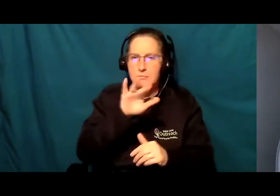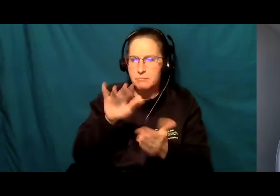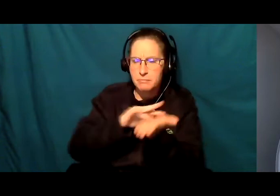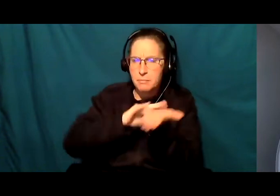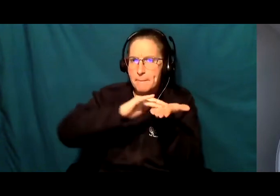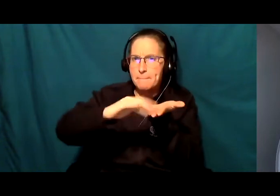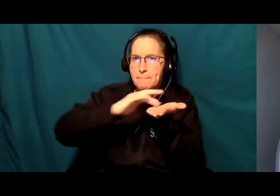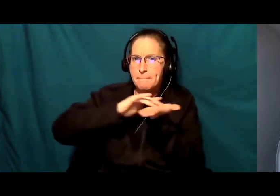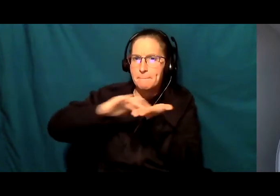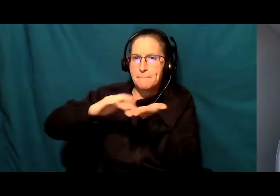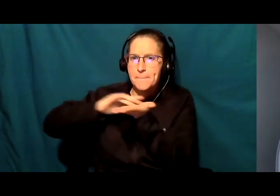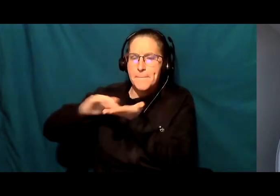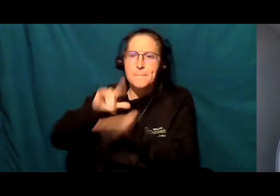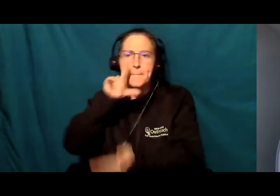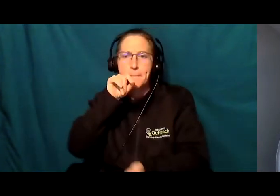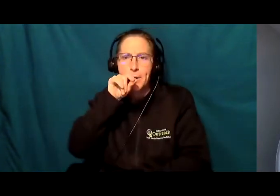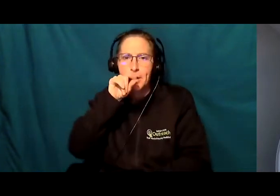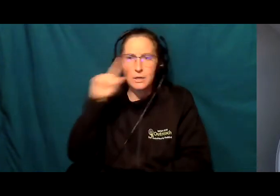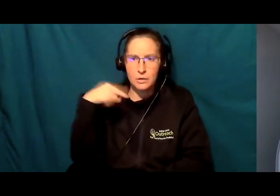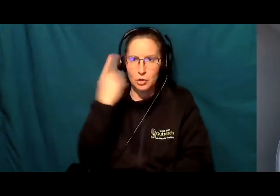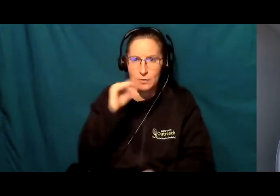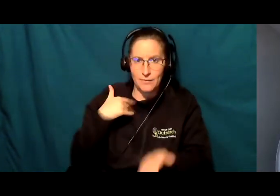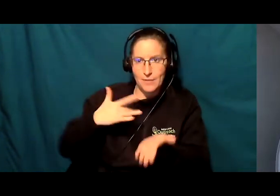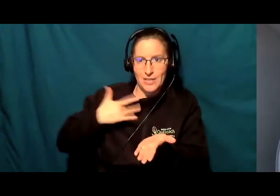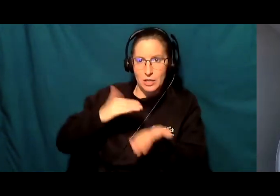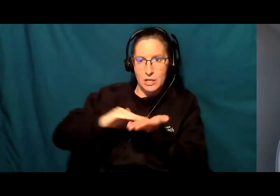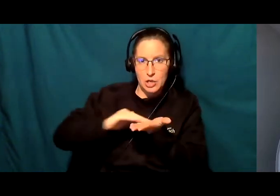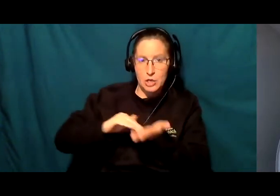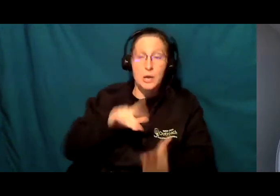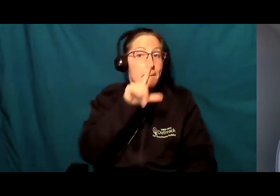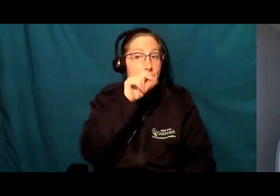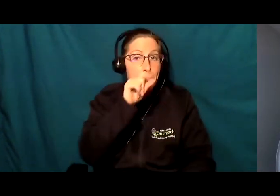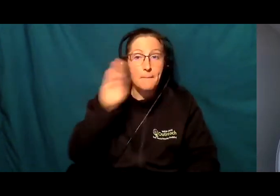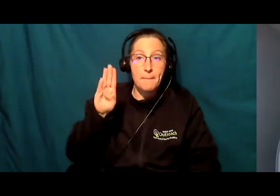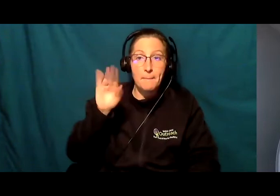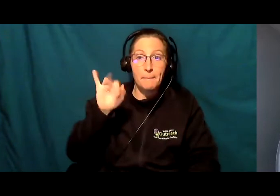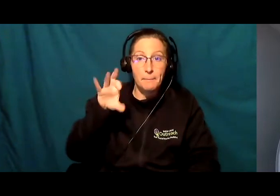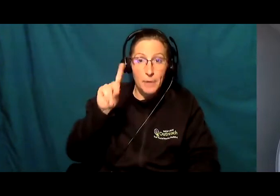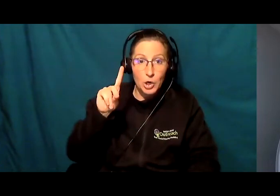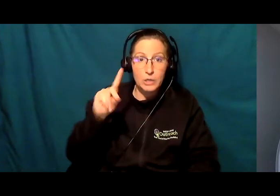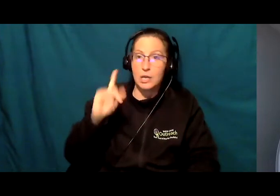and it looks very different than her name. "Bird" looks different than her name in Braille.